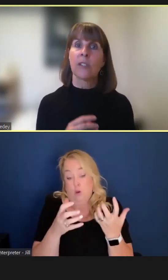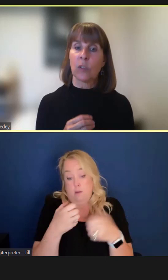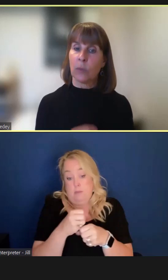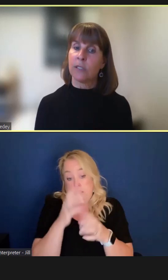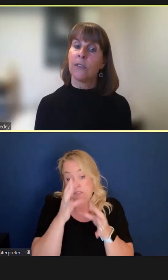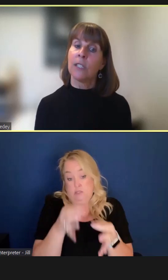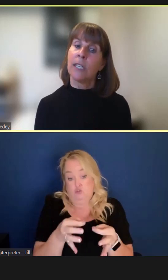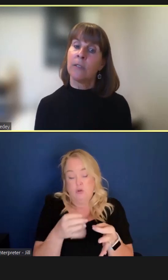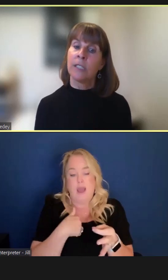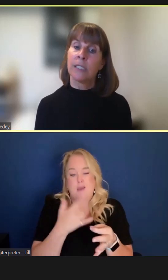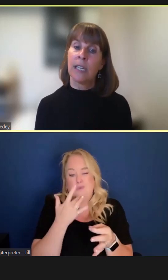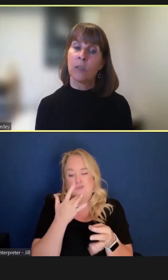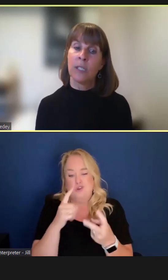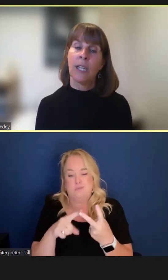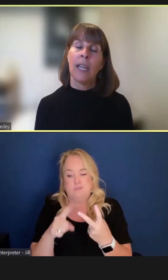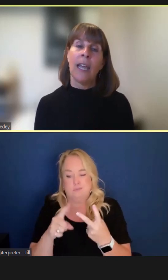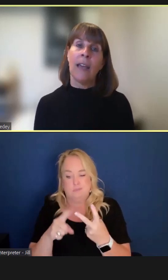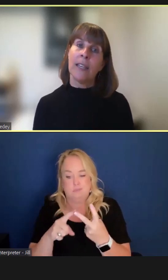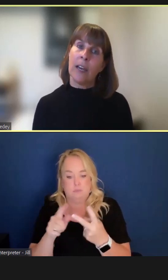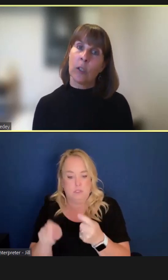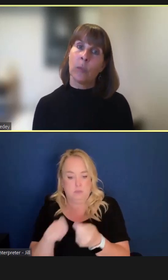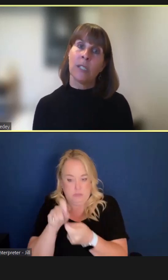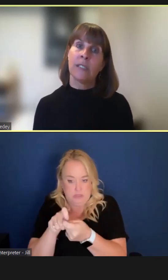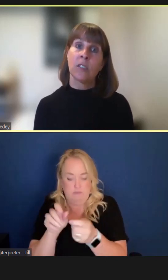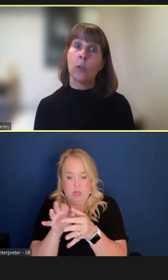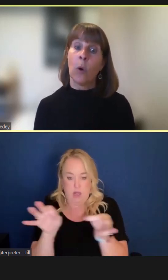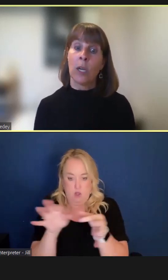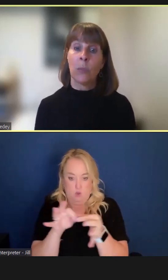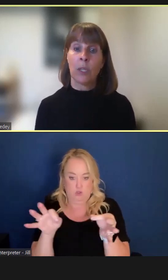specific language assessment and the other piece is you want to pick one